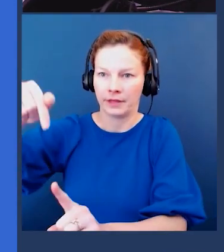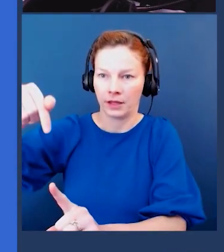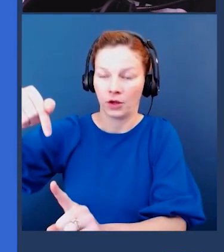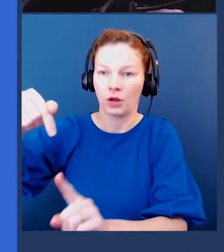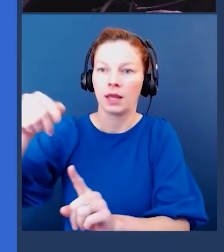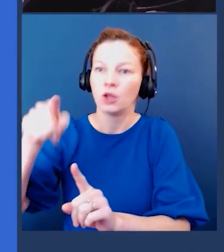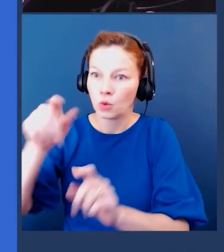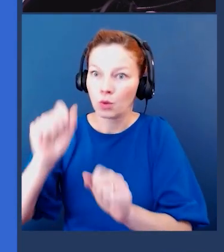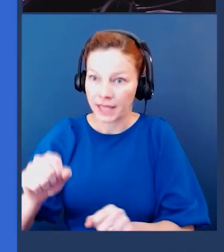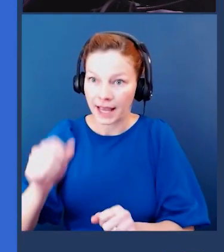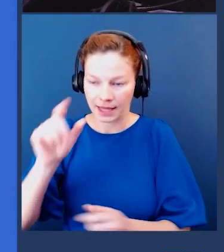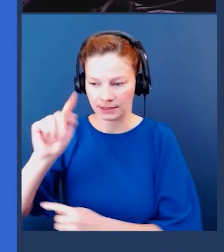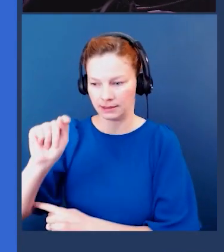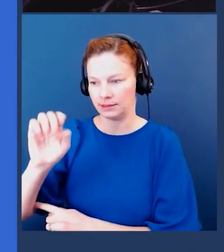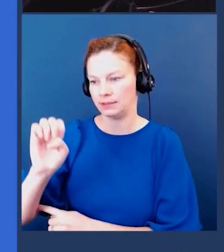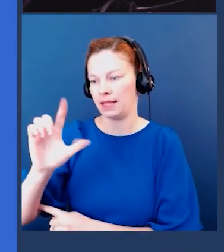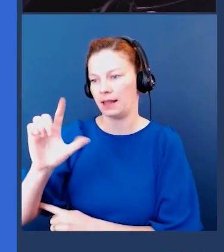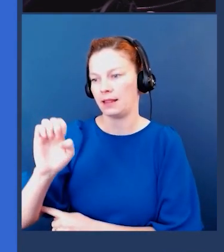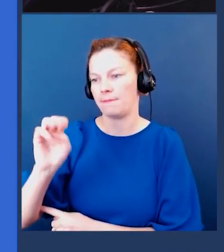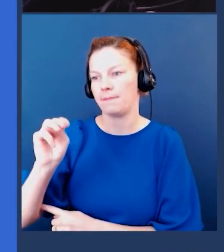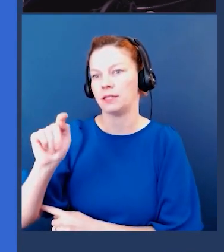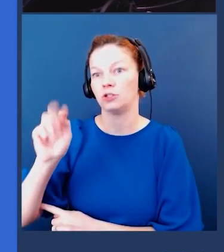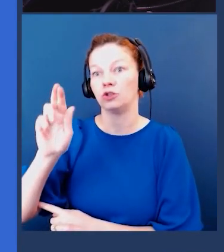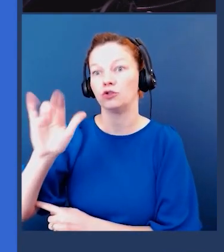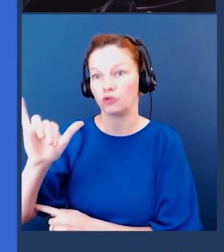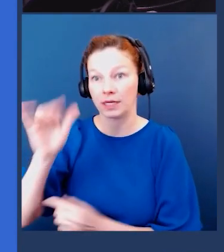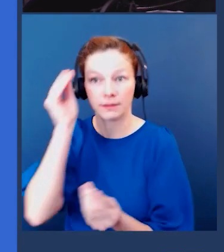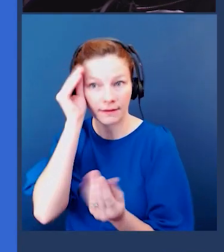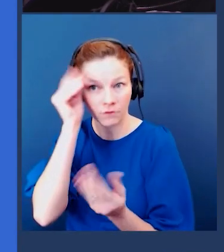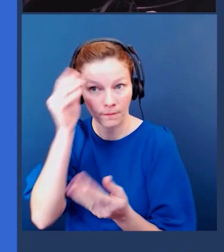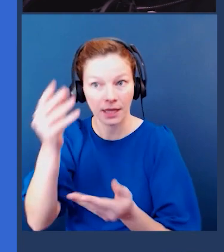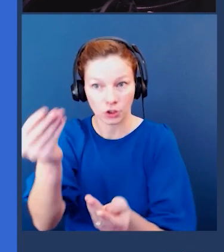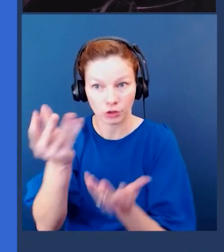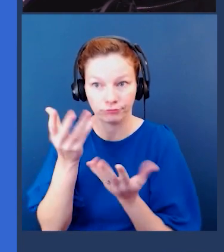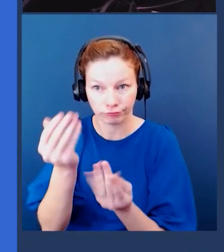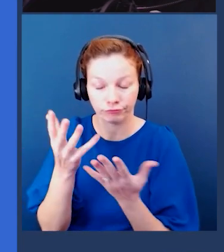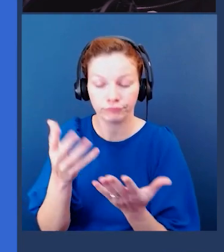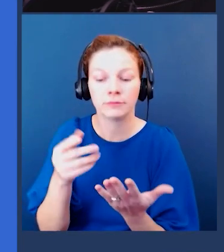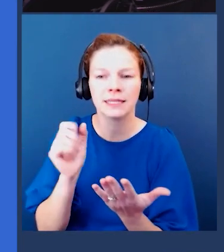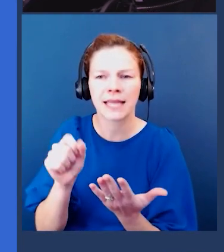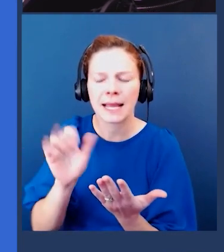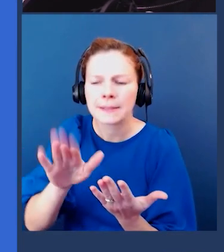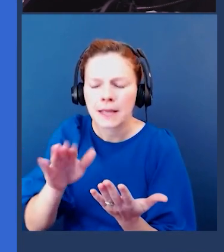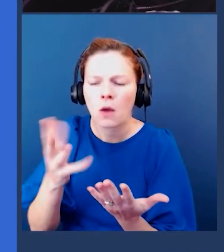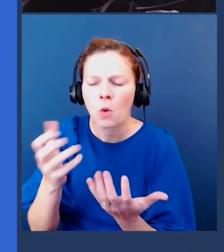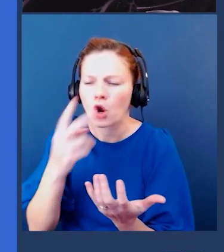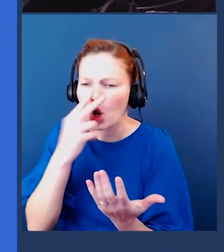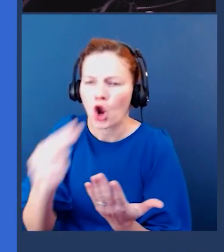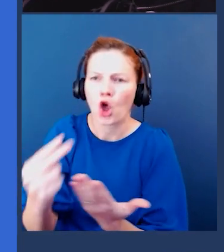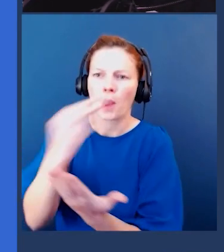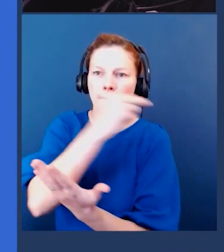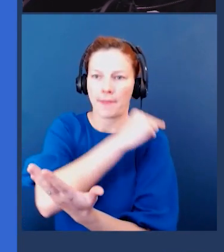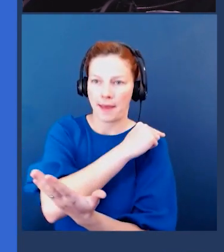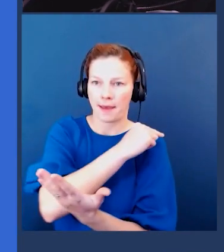Take me like the last 50, you know, match that match and show me every time